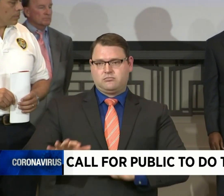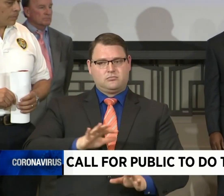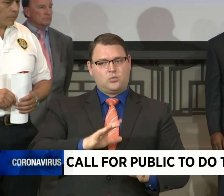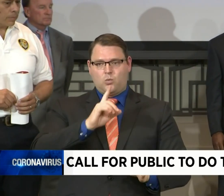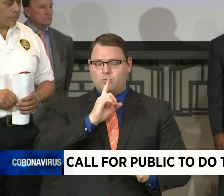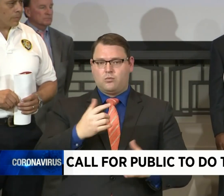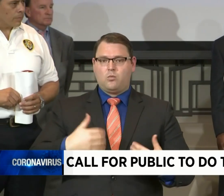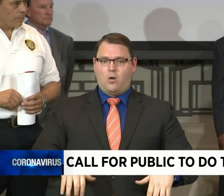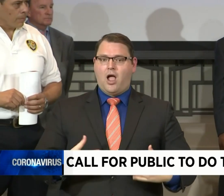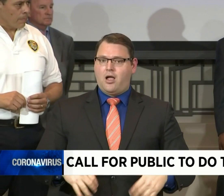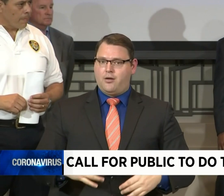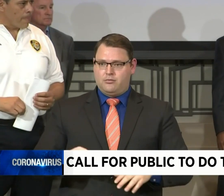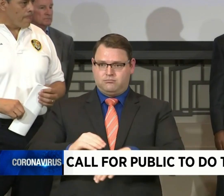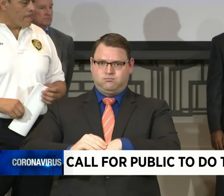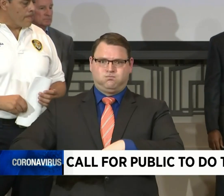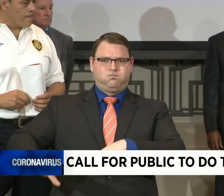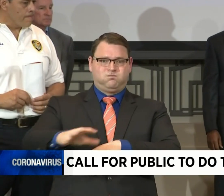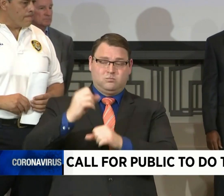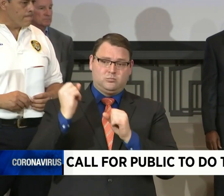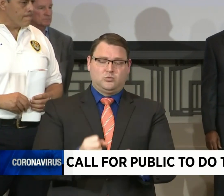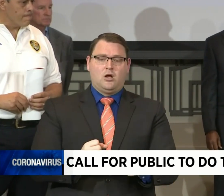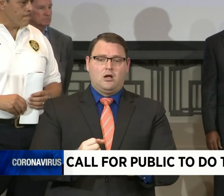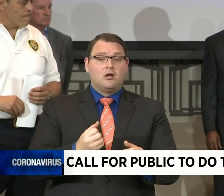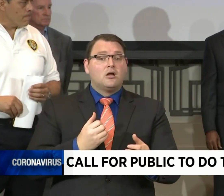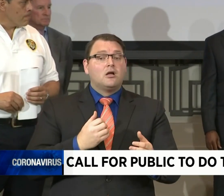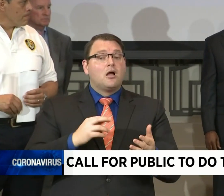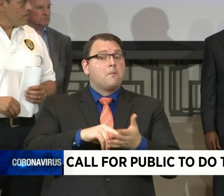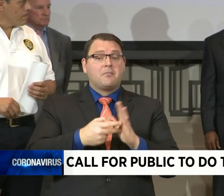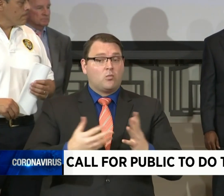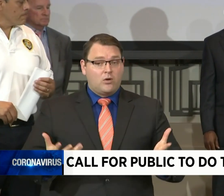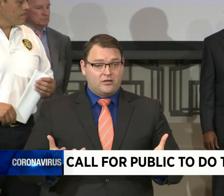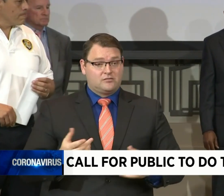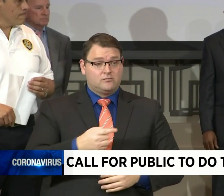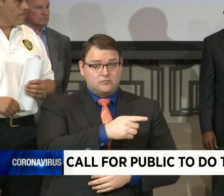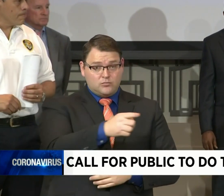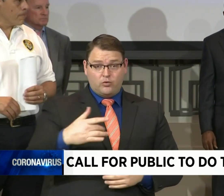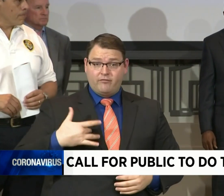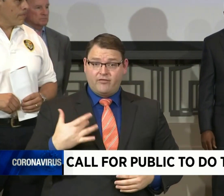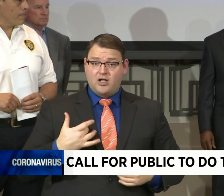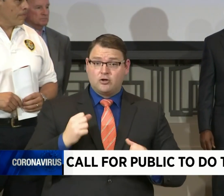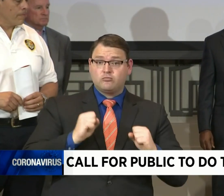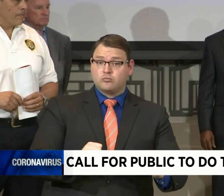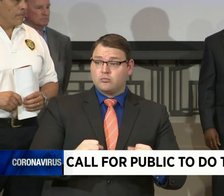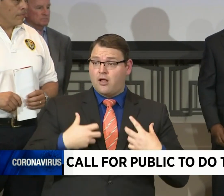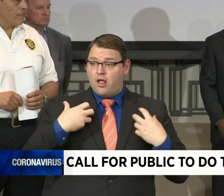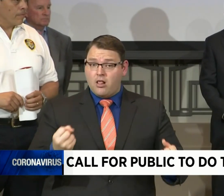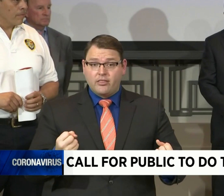SPREAD, SEEMS TO BE A LITTLE BIT MORE -- BIGGER PART OF THE EQUATION THAN WE HAD ANTICIPATED MORE -- BIGGER PART OF THE EQUATION THAN WE HAD ANTICIPATED IT WOULD BE. EQUATION THAN WE HAD ANTICIPATED IT WOULD BE. THEREFORE, EVEN IF YOU’RE IT WOULD BE. THEREFORE, EVEN IF YOU’RE FEELING WELL, YOU NEED TO DO AS THEREFORE, EVEN IF YOU’RE FEELING WELL, YOU NEED TO DO AS THE MAYOR HAS SAID.